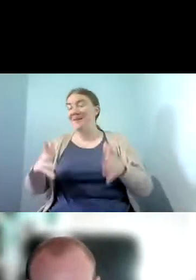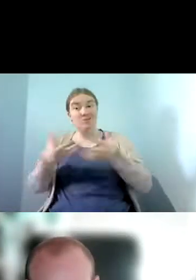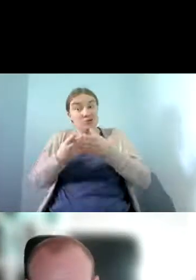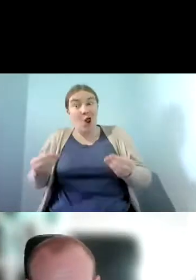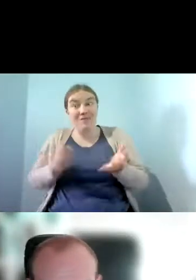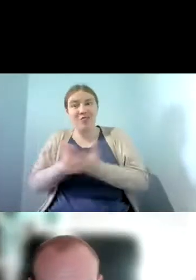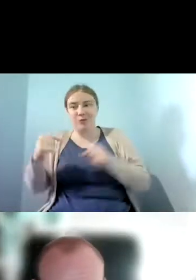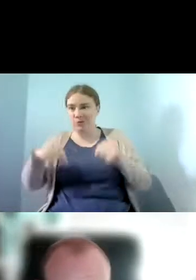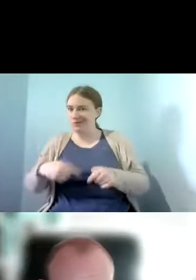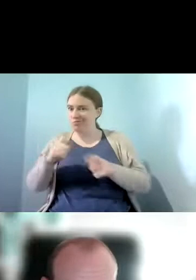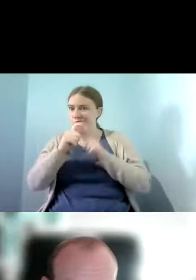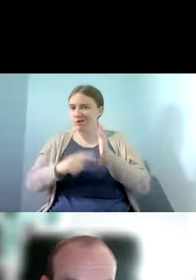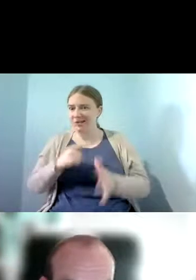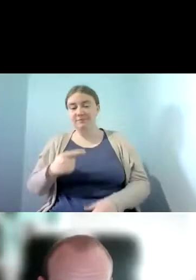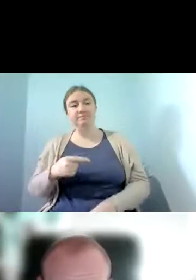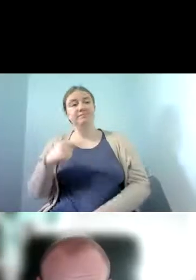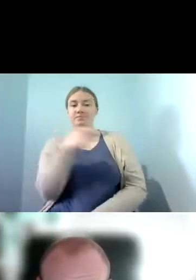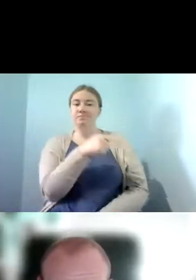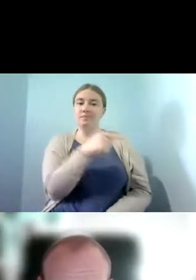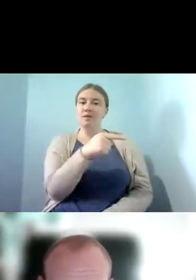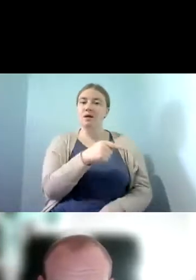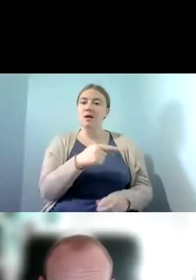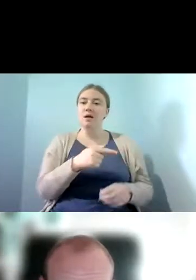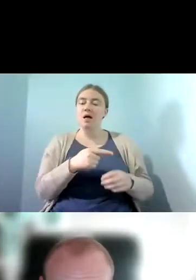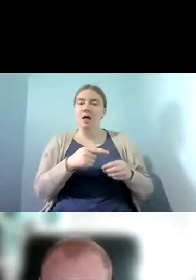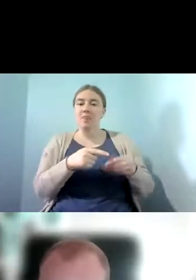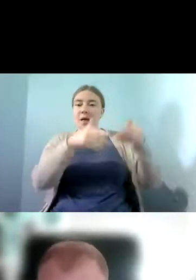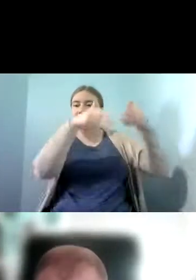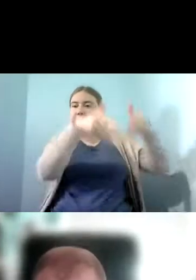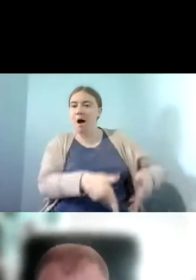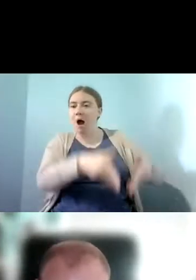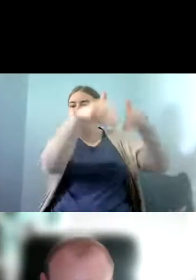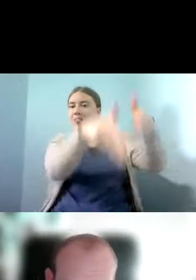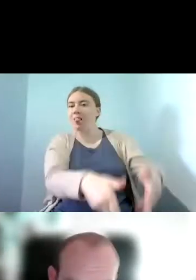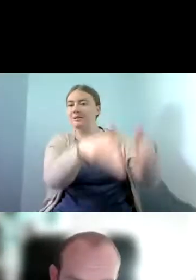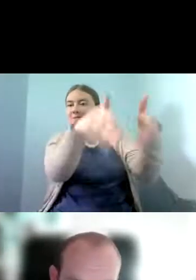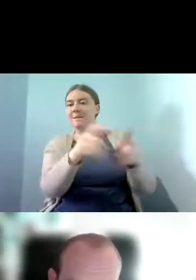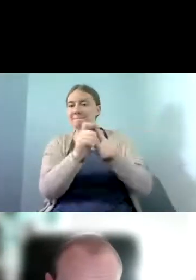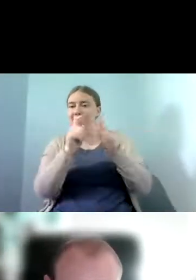i mentioned the the piles that we used earlier and we used a specialist during